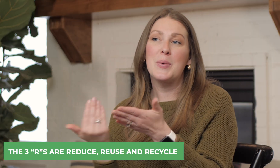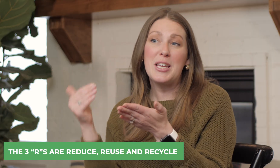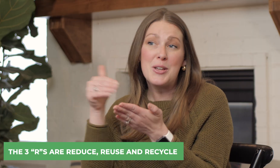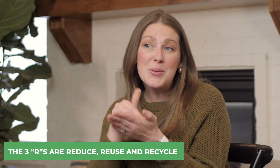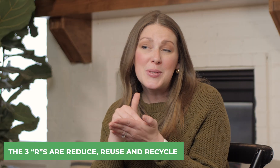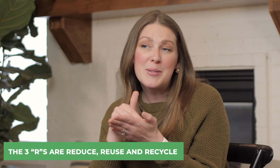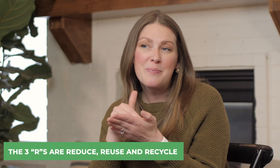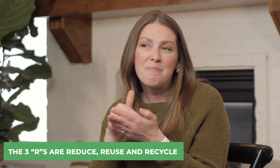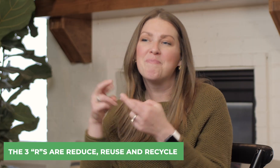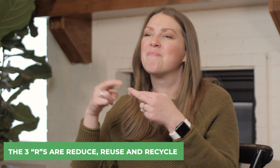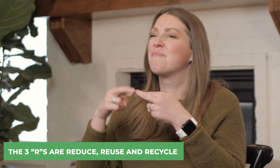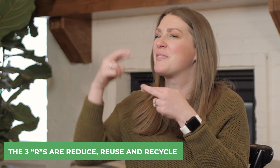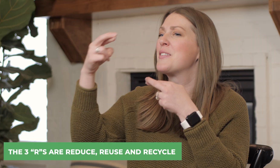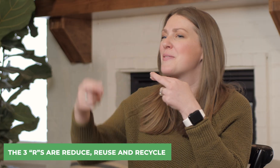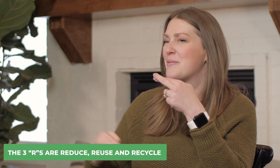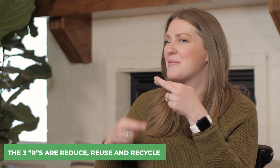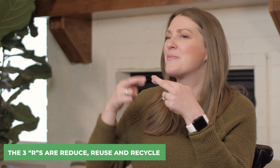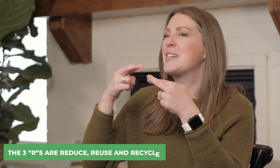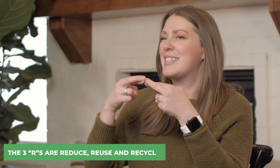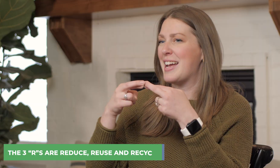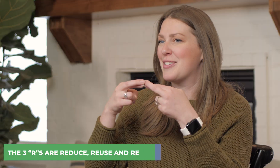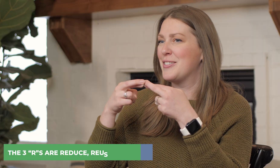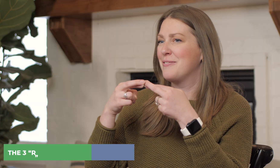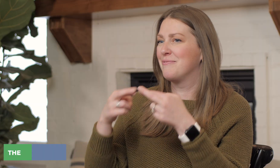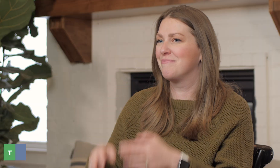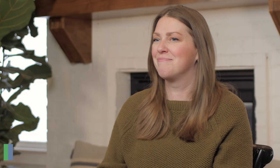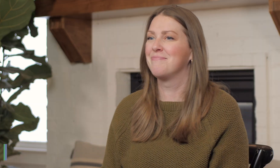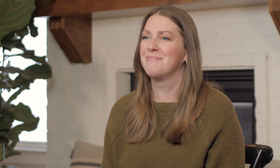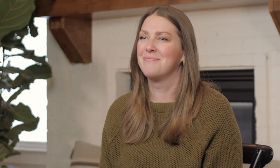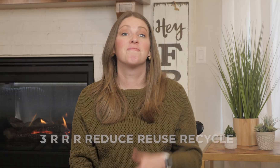reuse, recycle.'